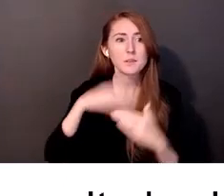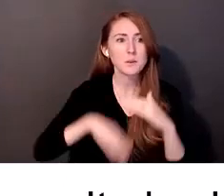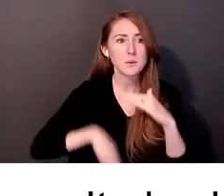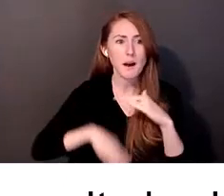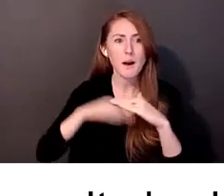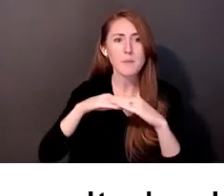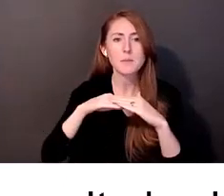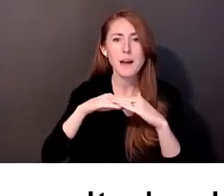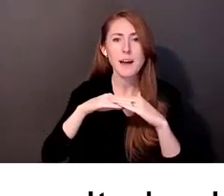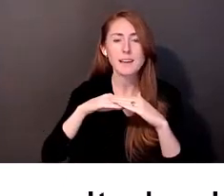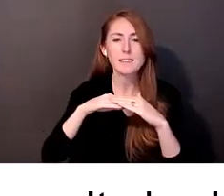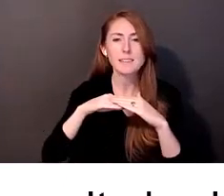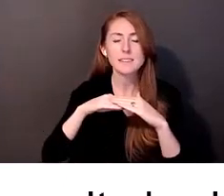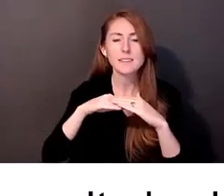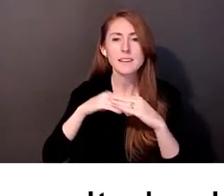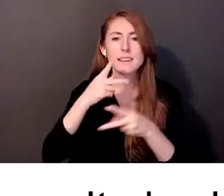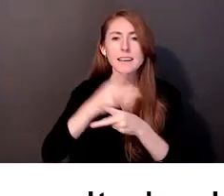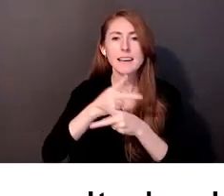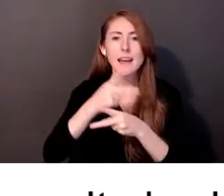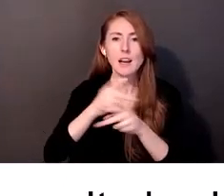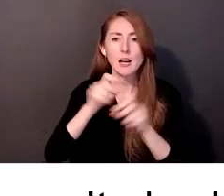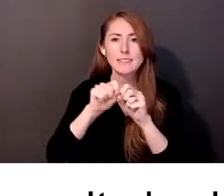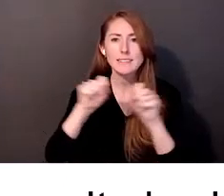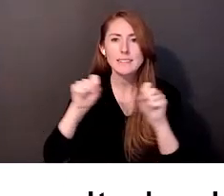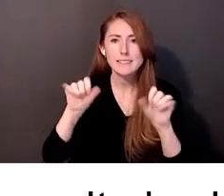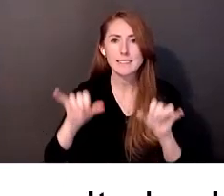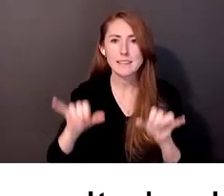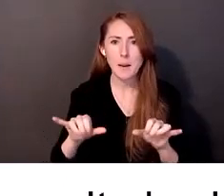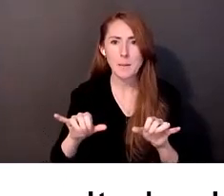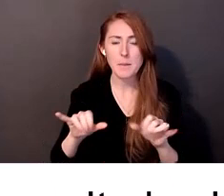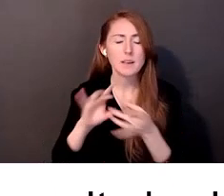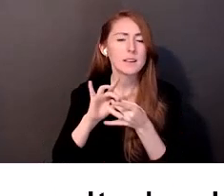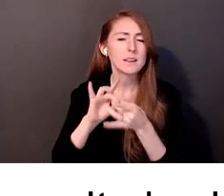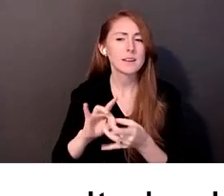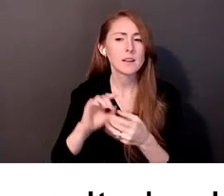system in the context of COVID and future health crises.